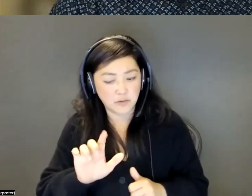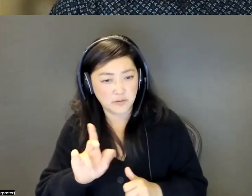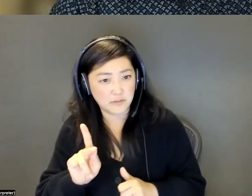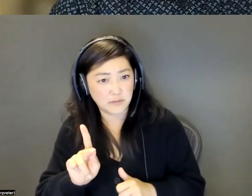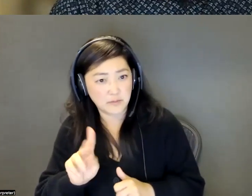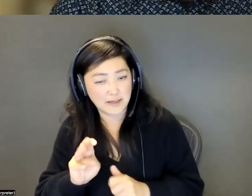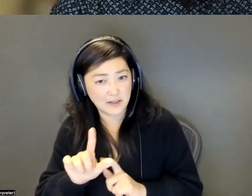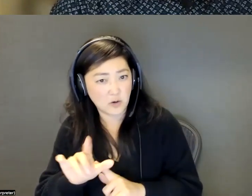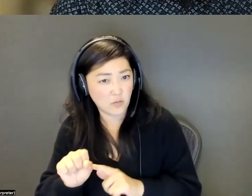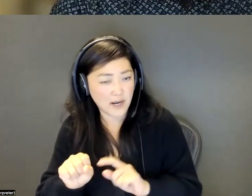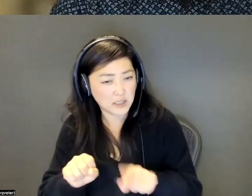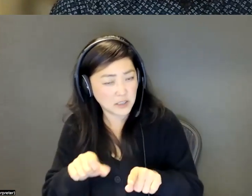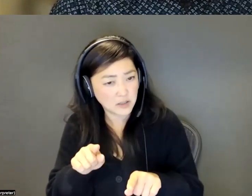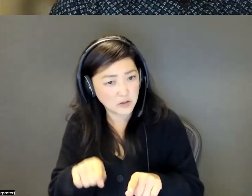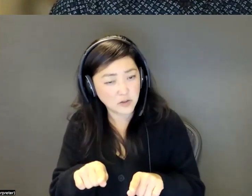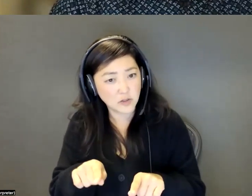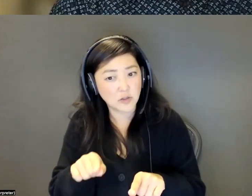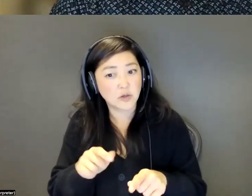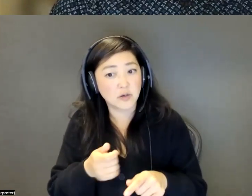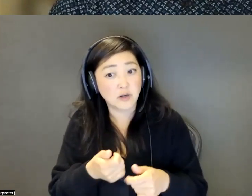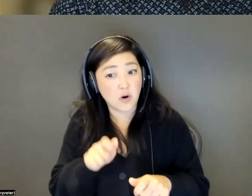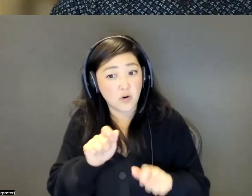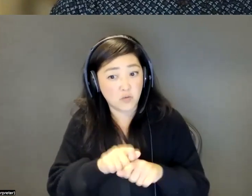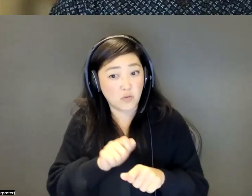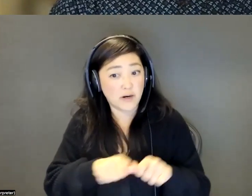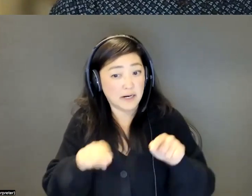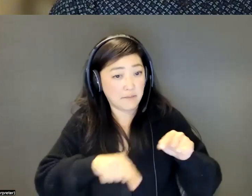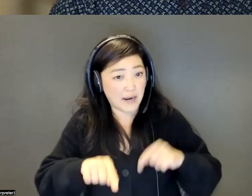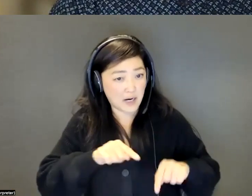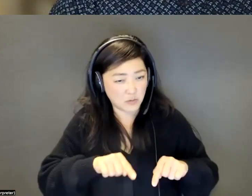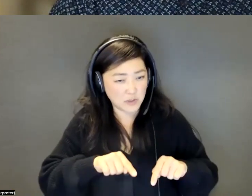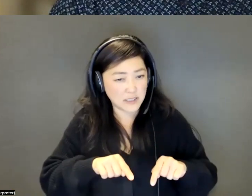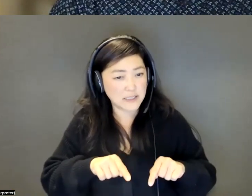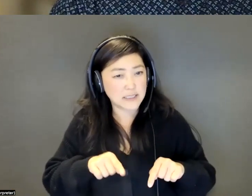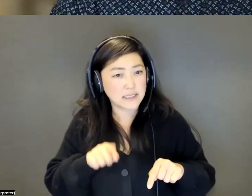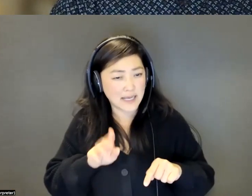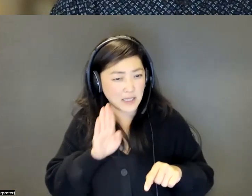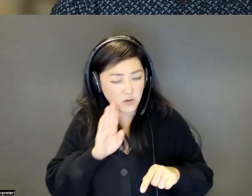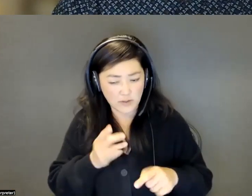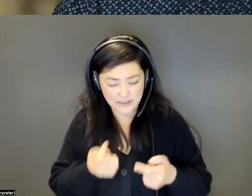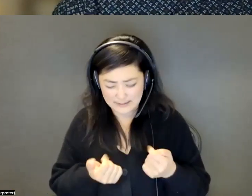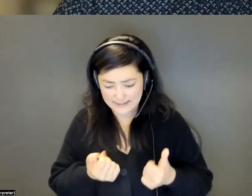edit publisher data that you feel is missing content? Oh, that's an interesting idea.